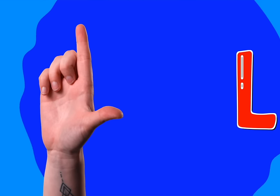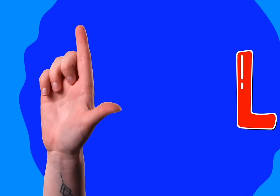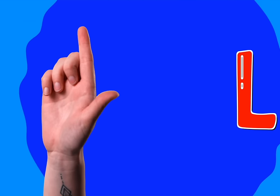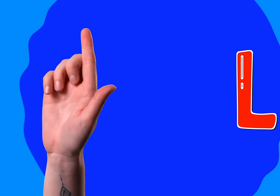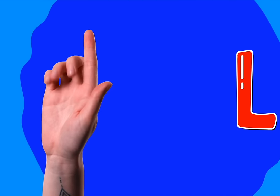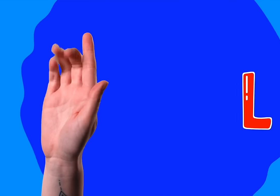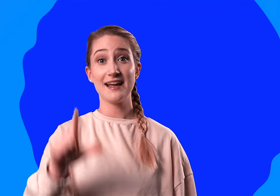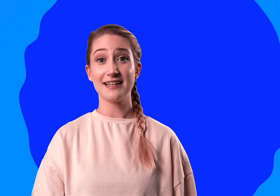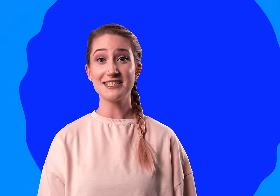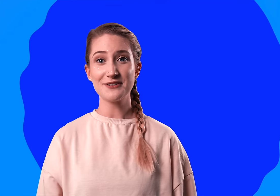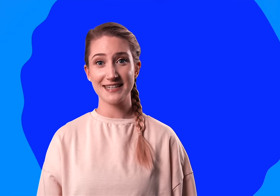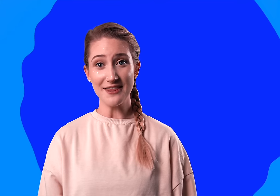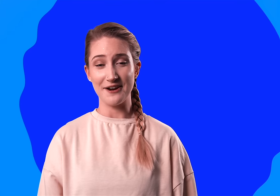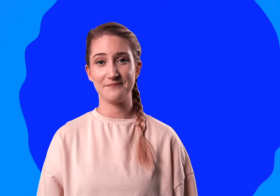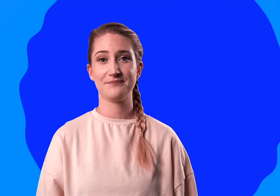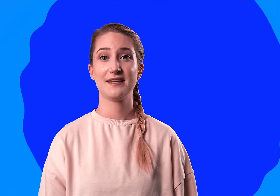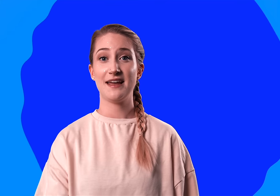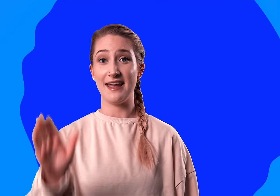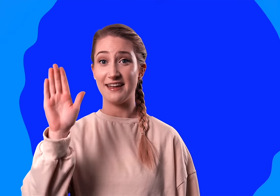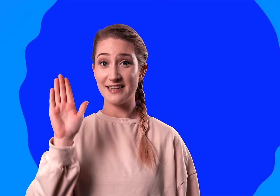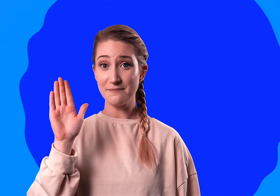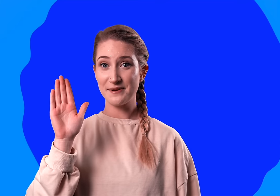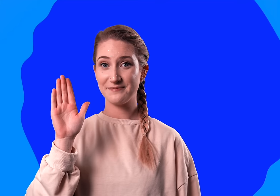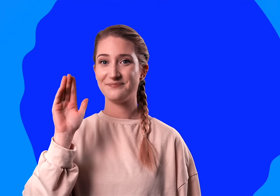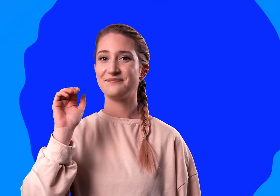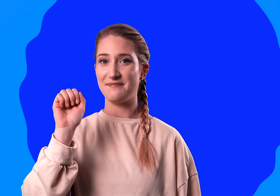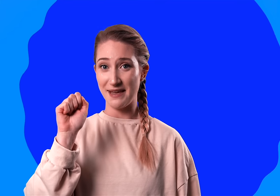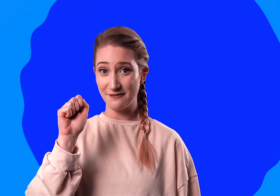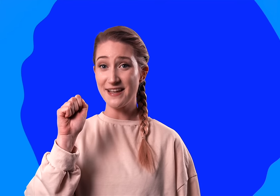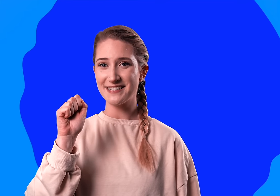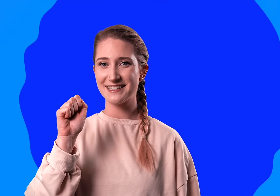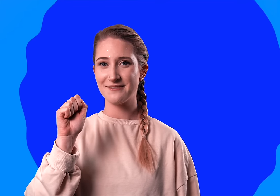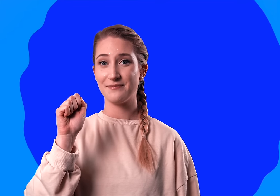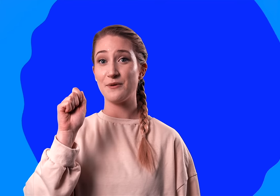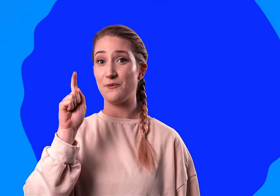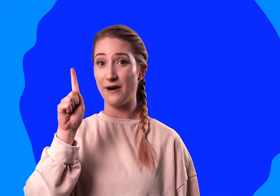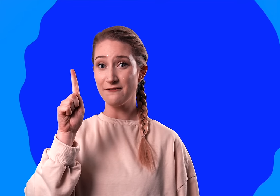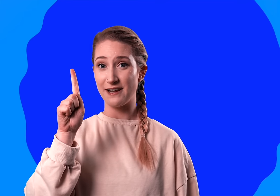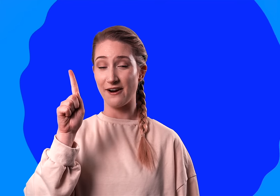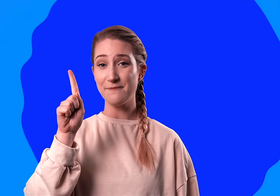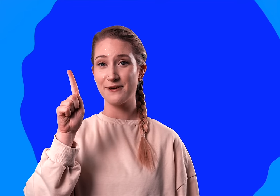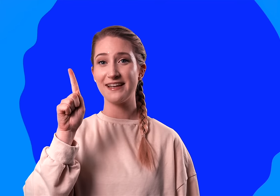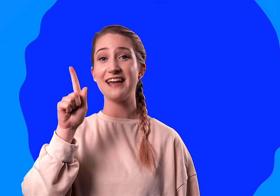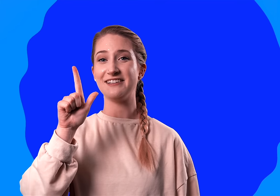L. Let's do it together. Hand up, make a fist, one finger up, and